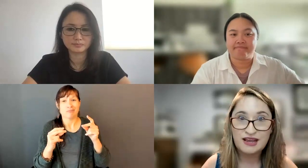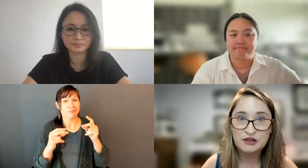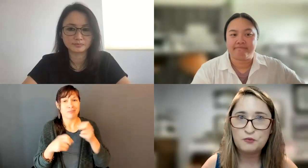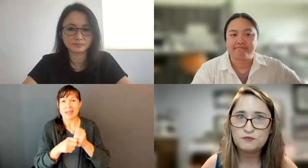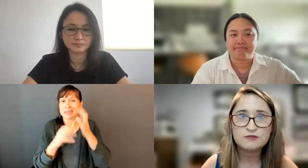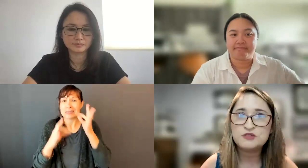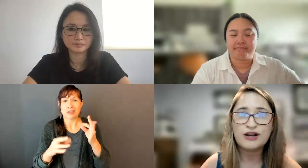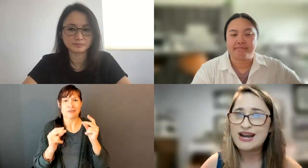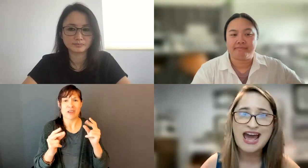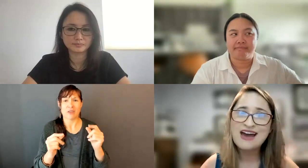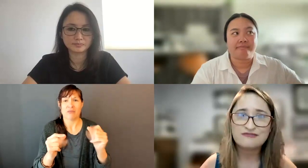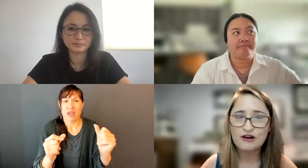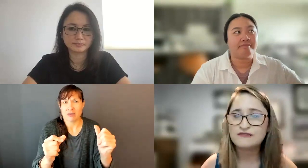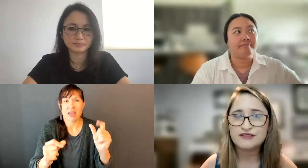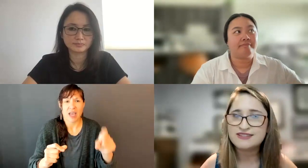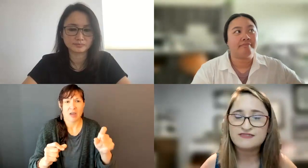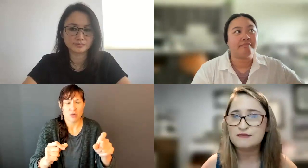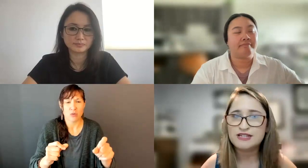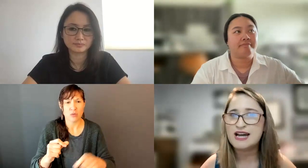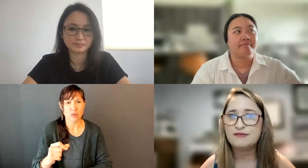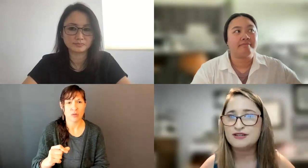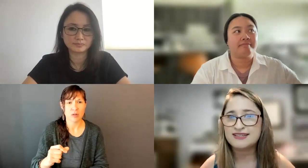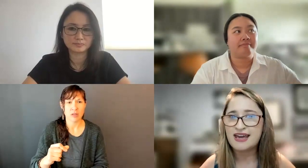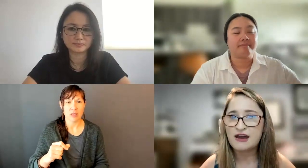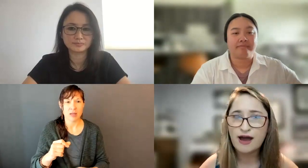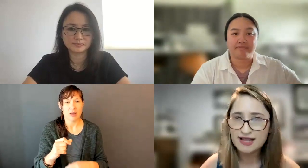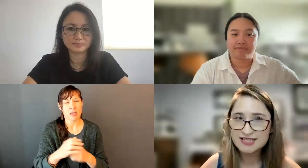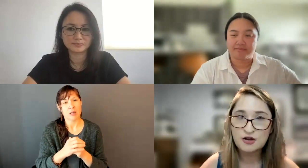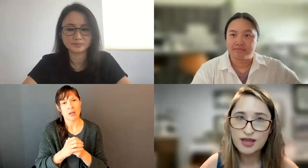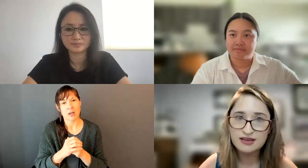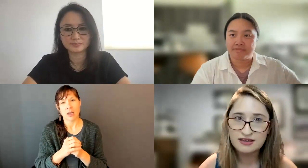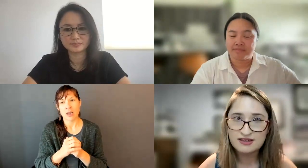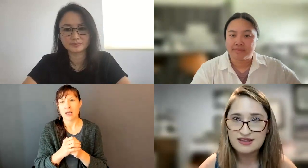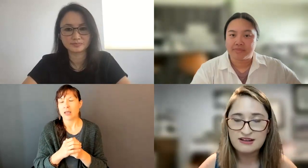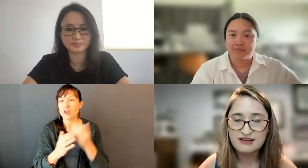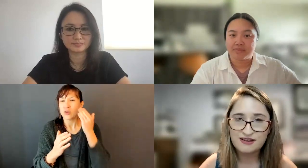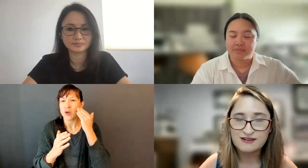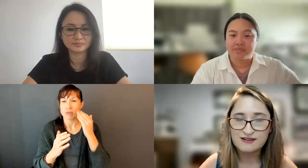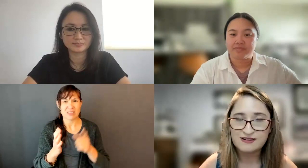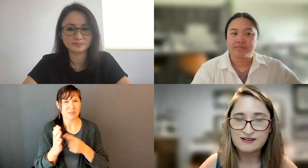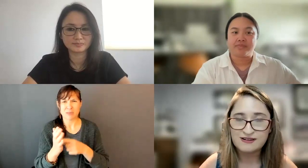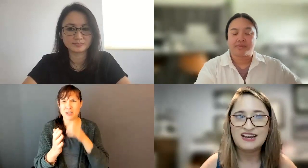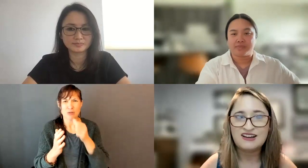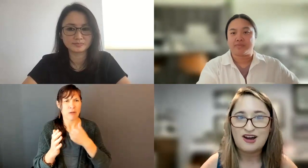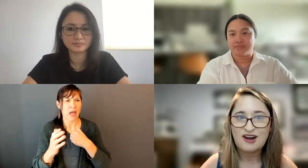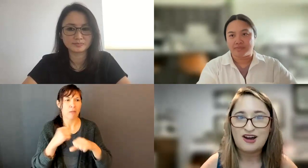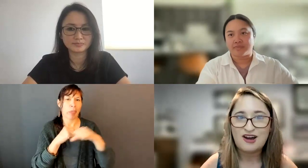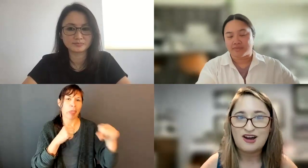And you wouldn't have all of this development time to say, "Oh, I can take a week and figure out a campaign."